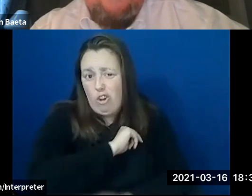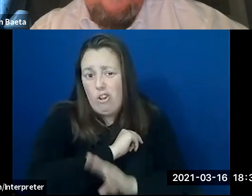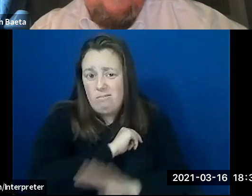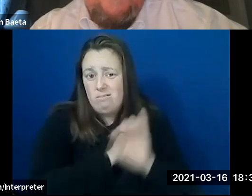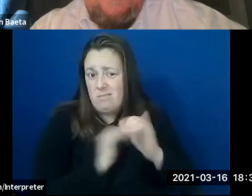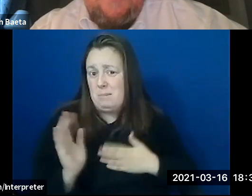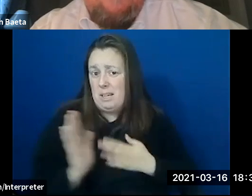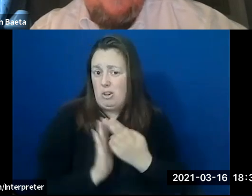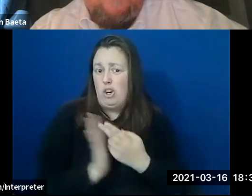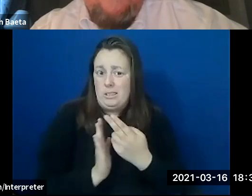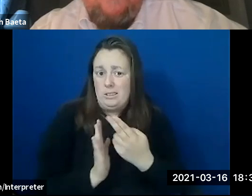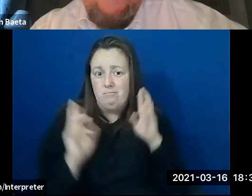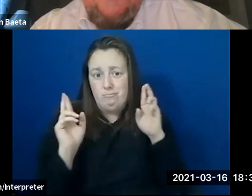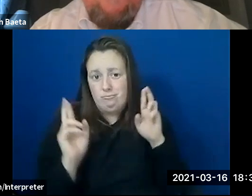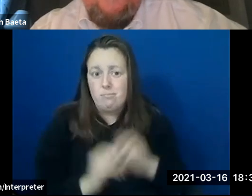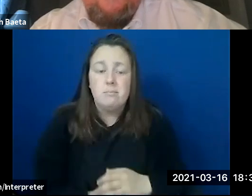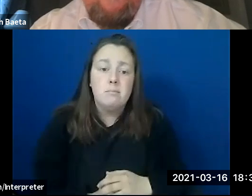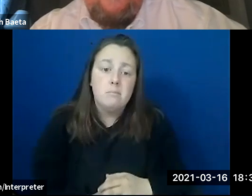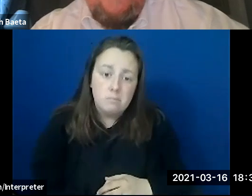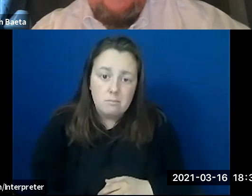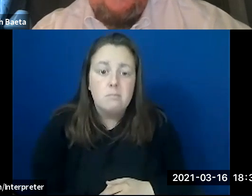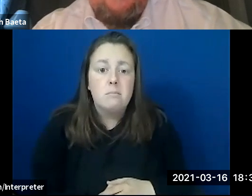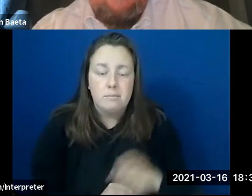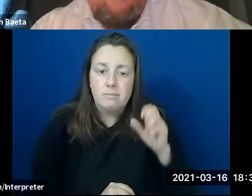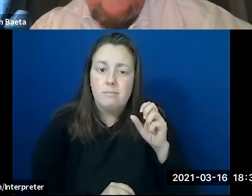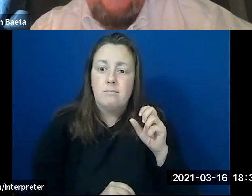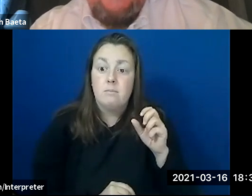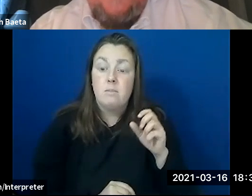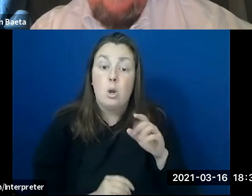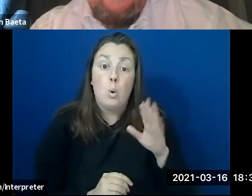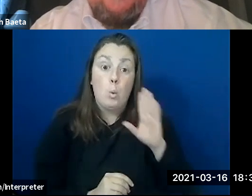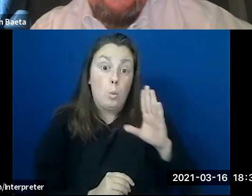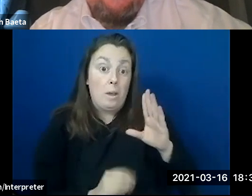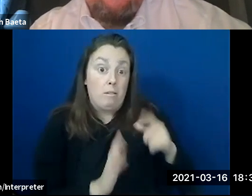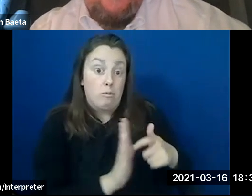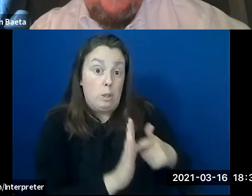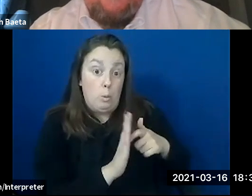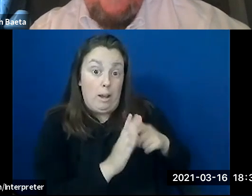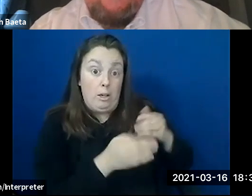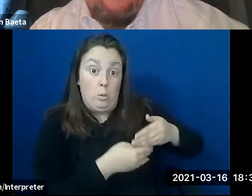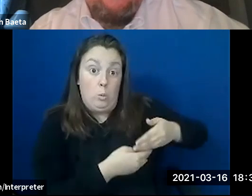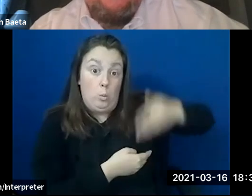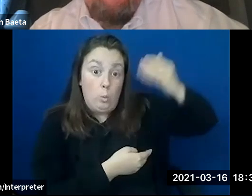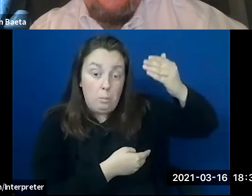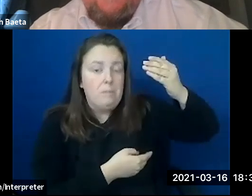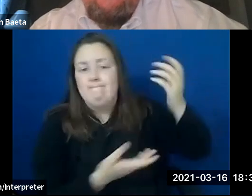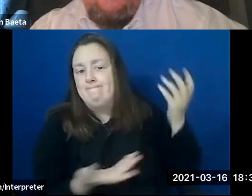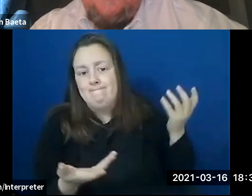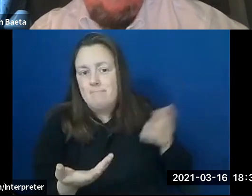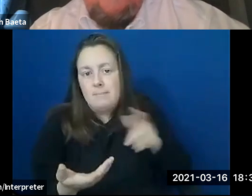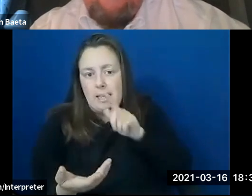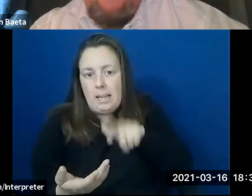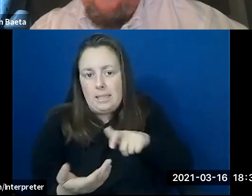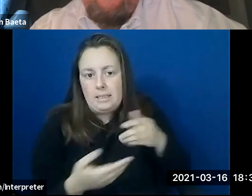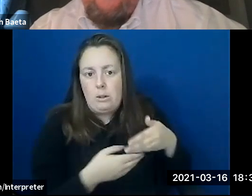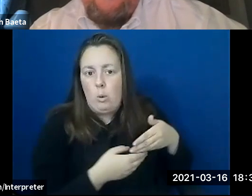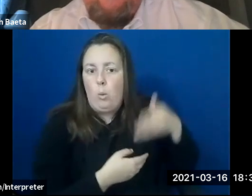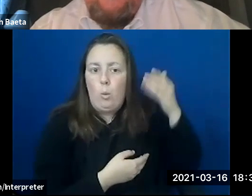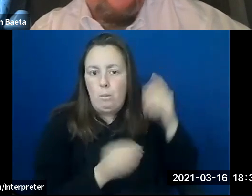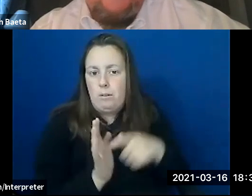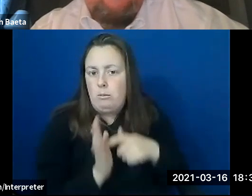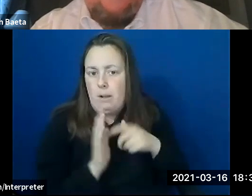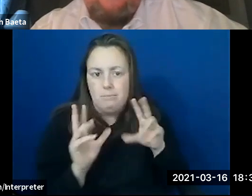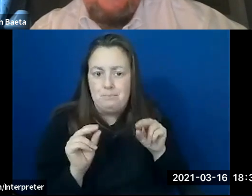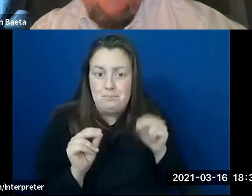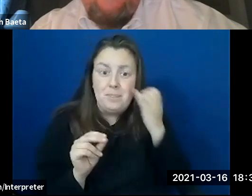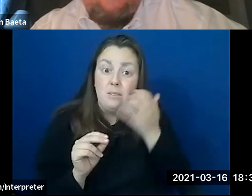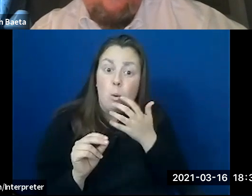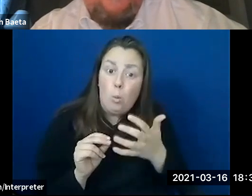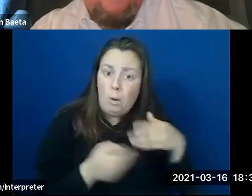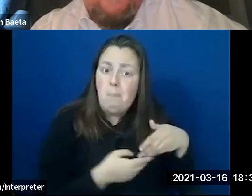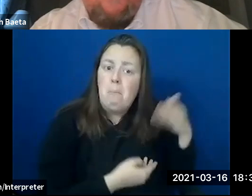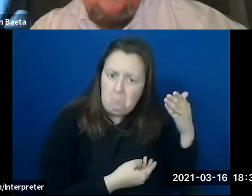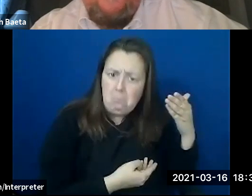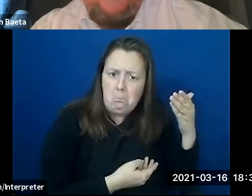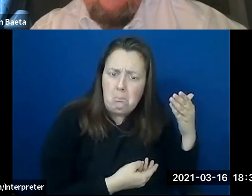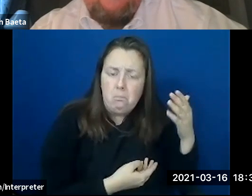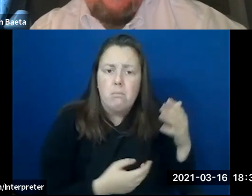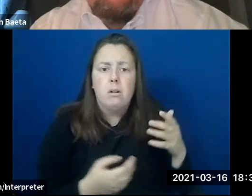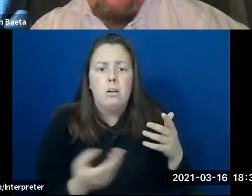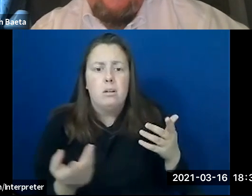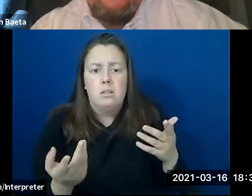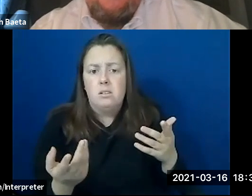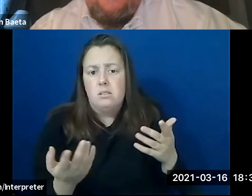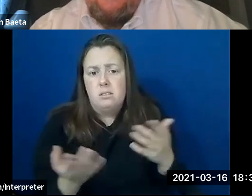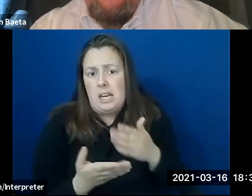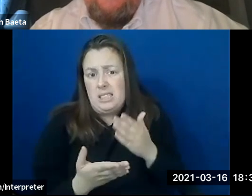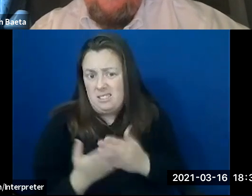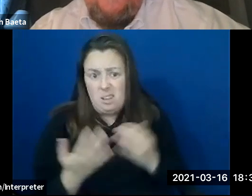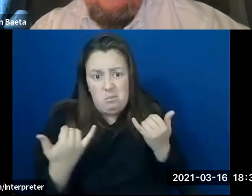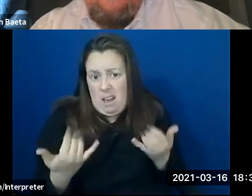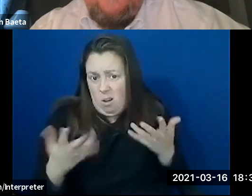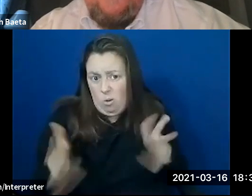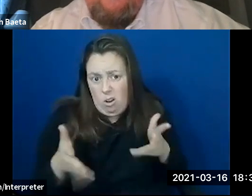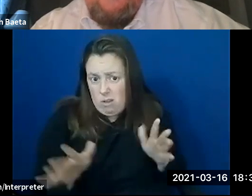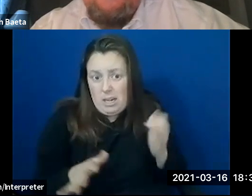Joseph Baeta: I suppose will be required to keep windows open and not necessarily required based on our ventilation system working at capacity, but again if it's warm we open up windows, we have classrooms now that are open when it's cold, we have other classrooms where they're they're not open.